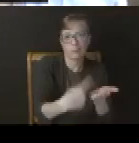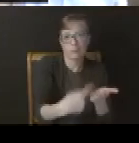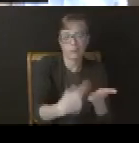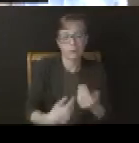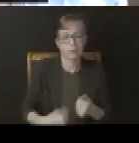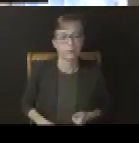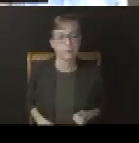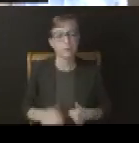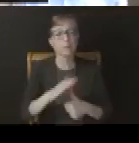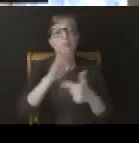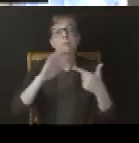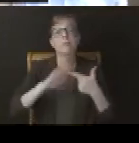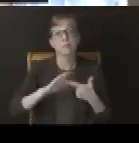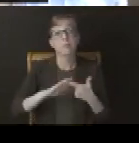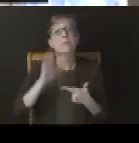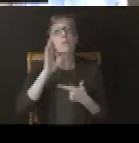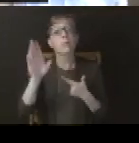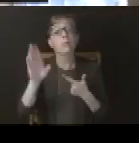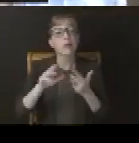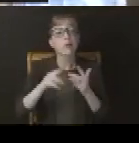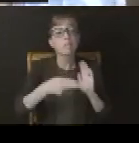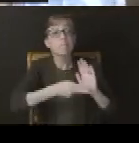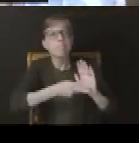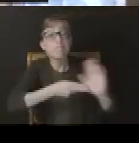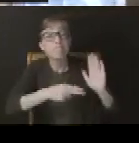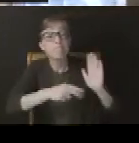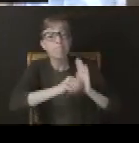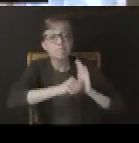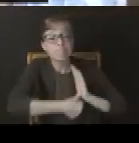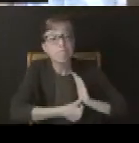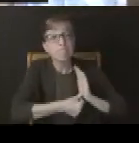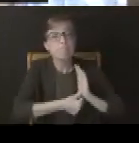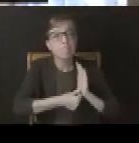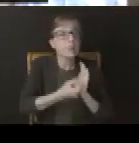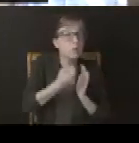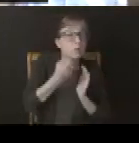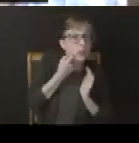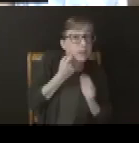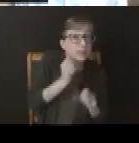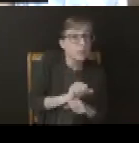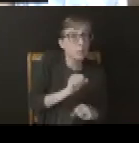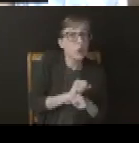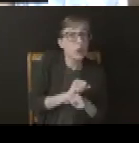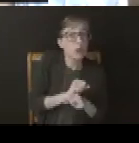the Community Living Policy Center has done, particularly over the last five years where I think we've